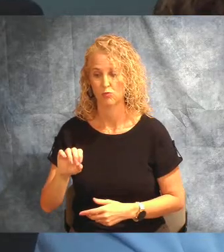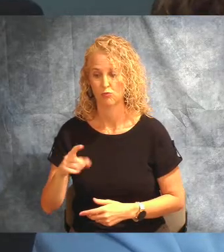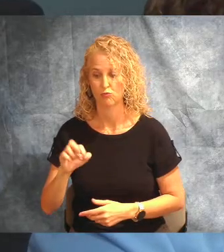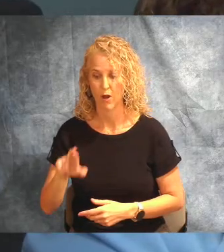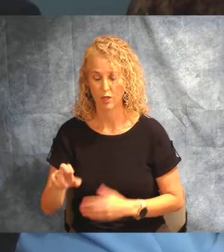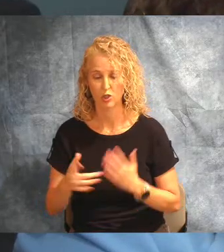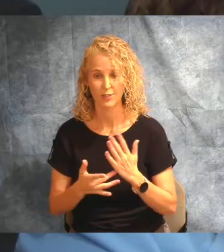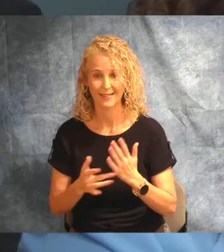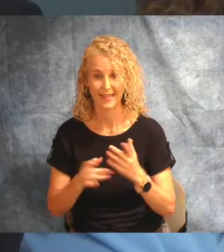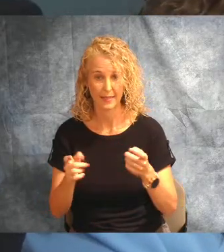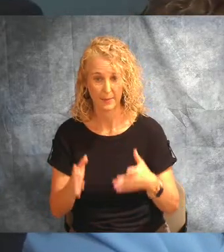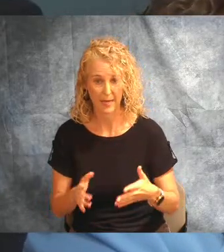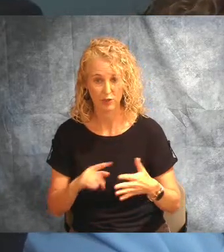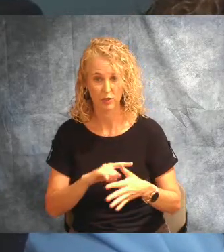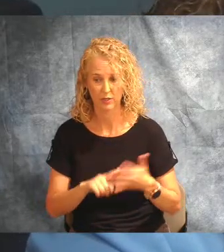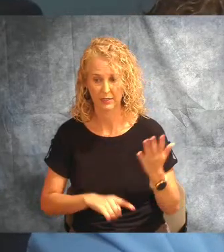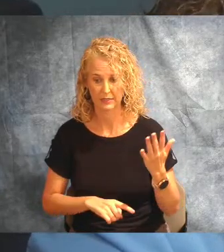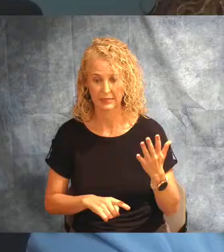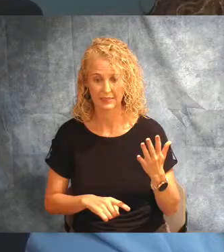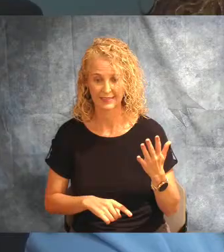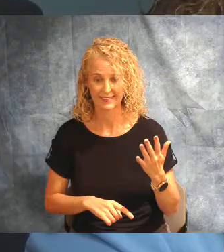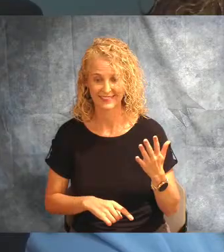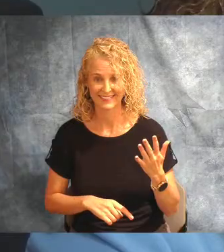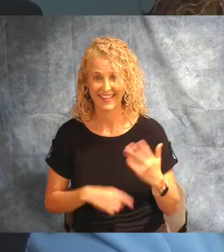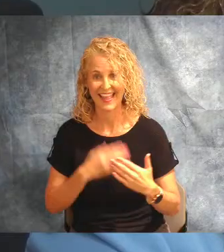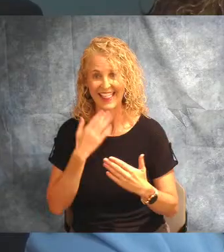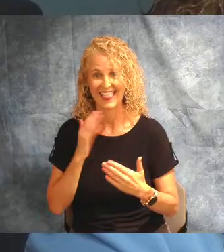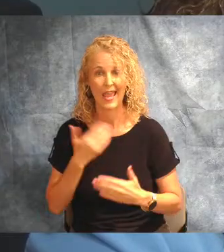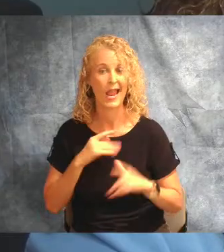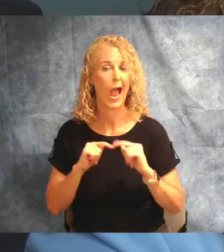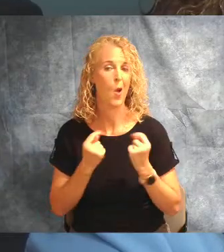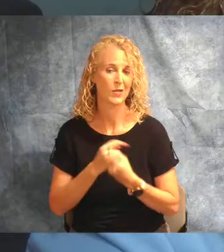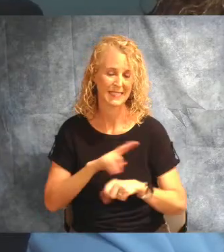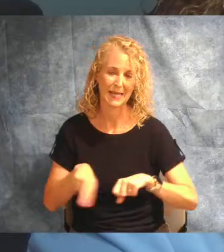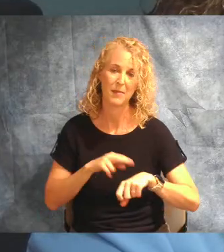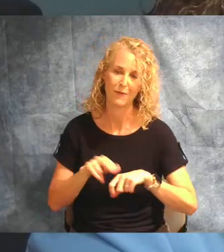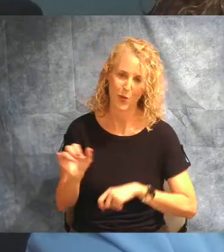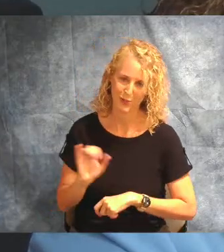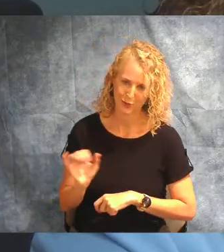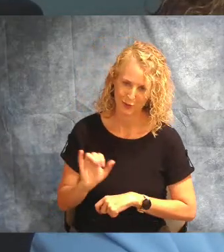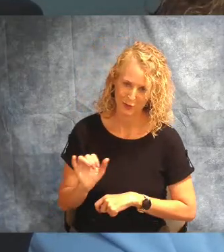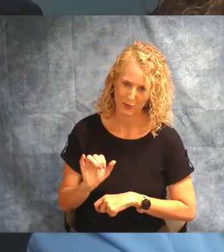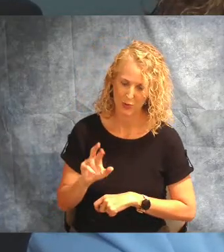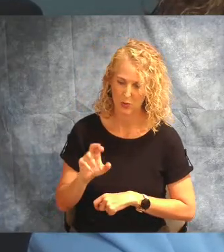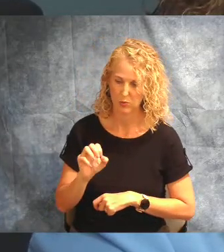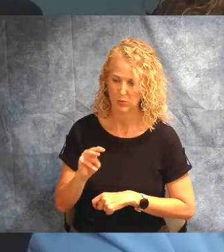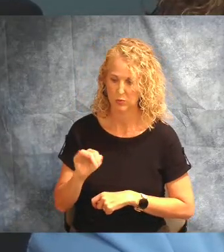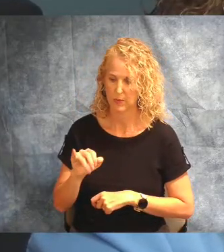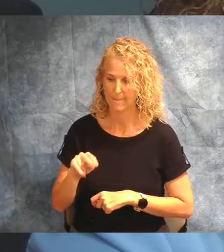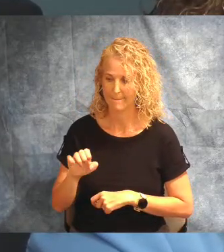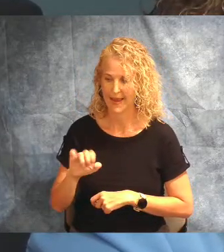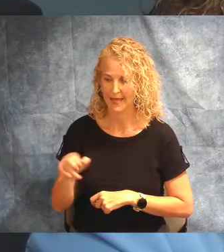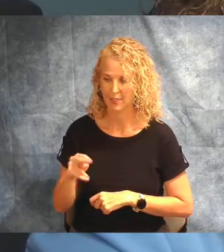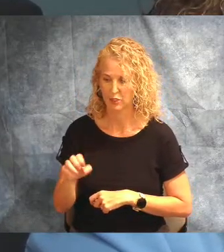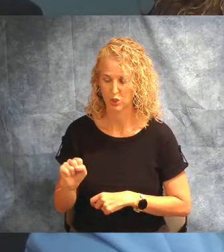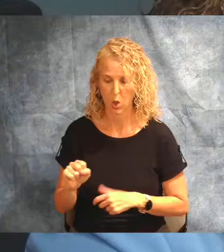manager and then we want to thank our team that worked on this. Roma Jones, Aziz Ana, Nubia, uh,